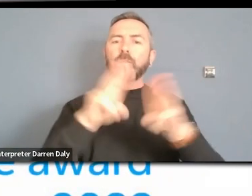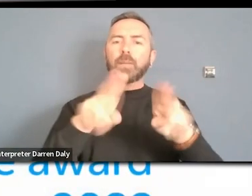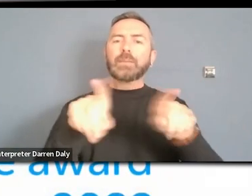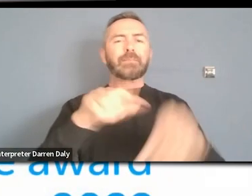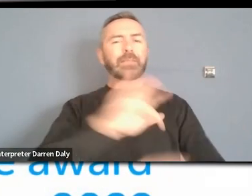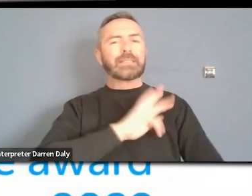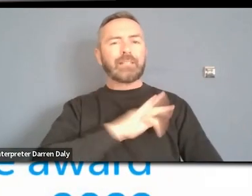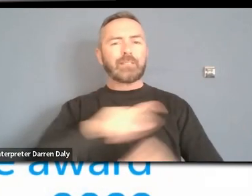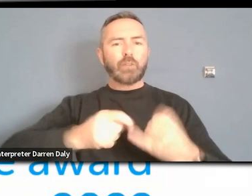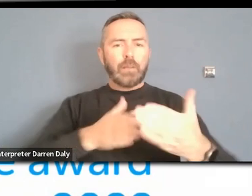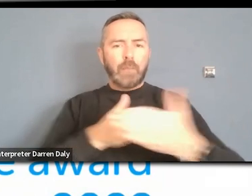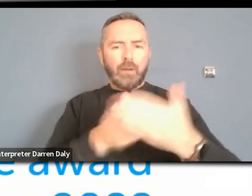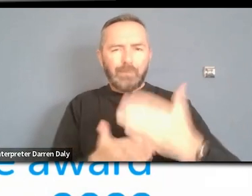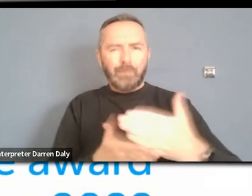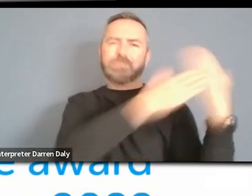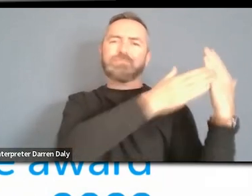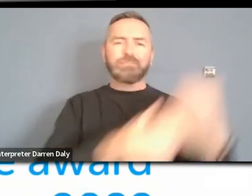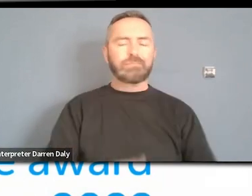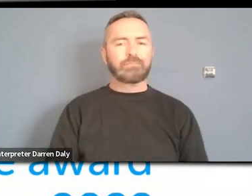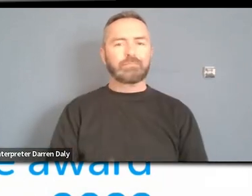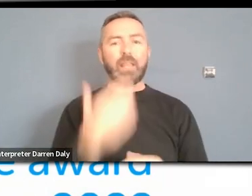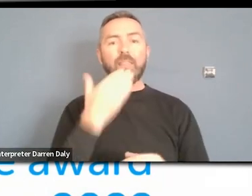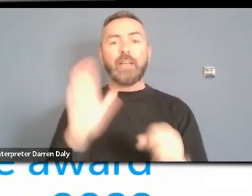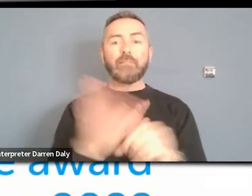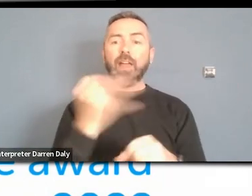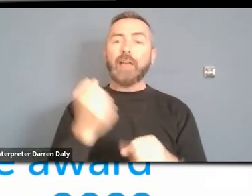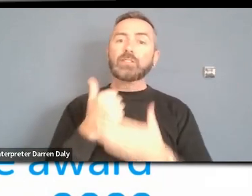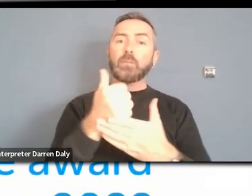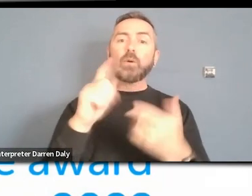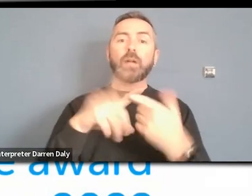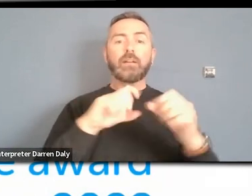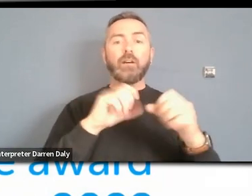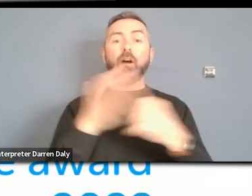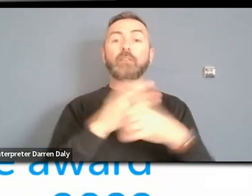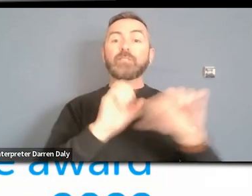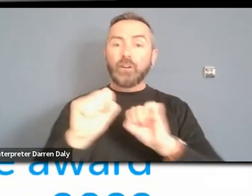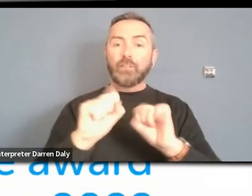Thankfully I had the support of the service with amazing staff with the CRC,